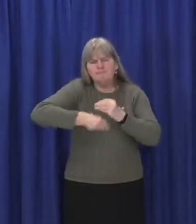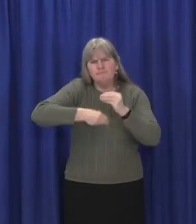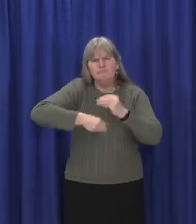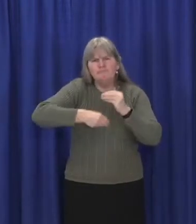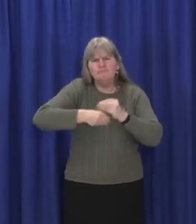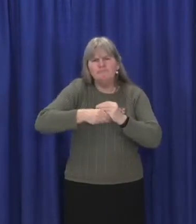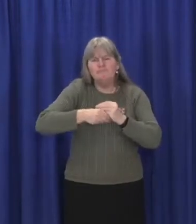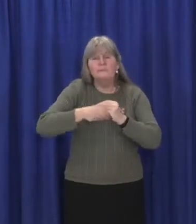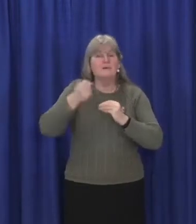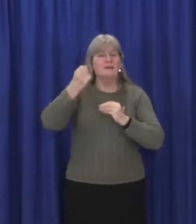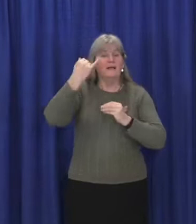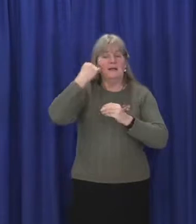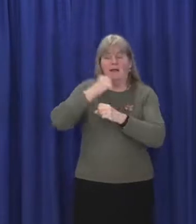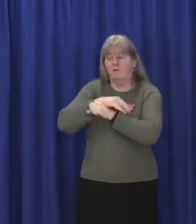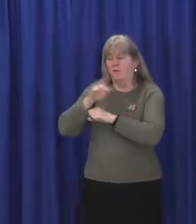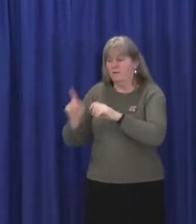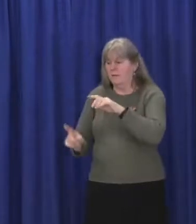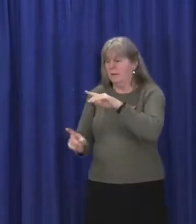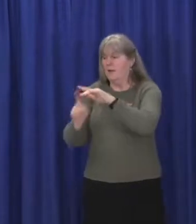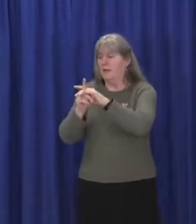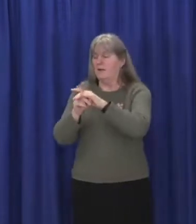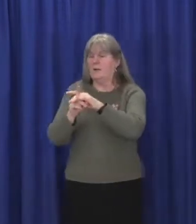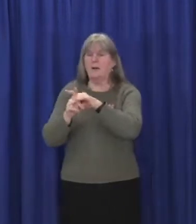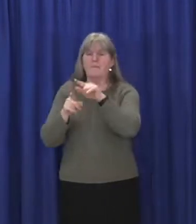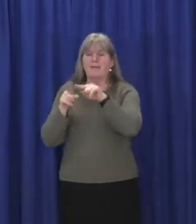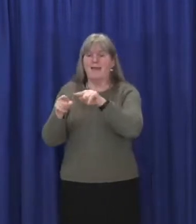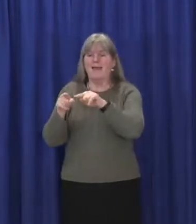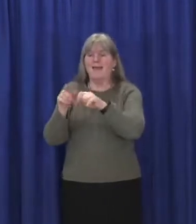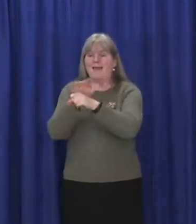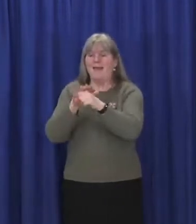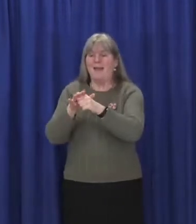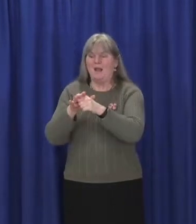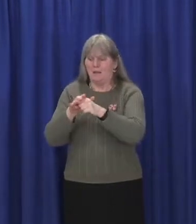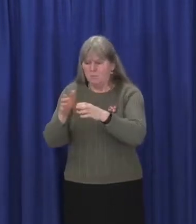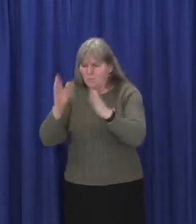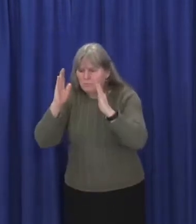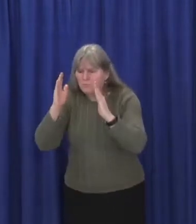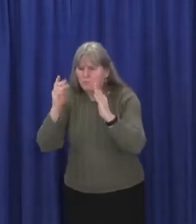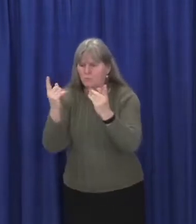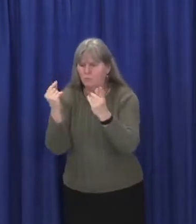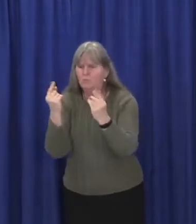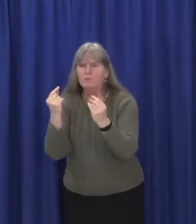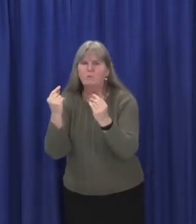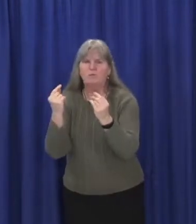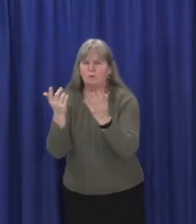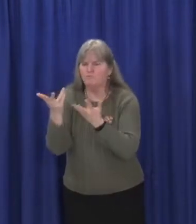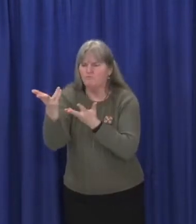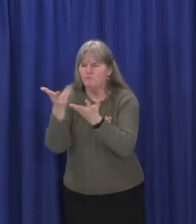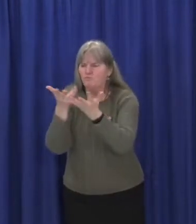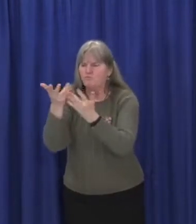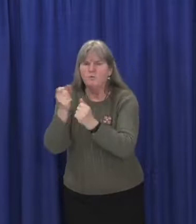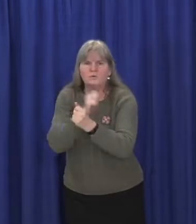we're able to put that focused attention on those areas and those situations, and work with the staff and management at the